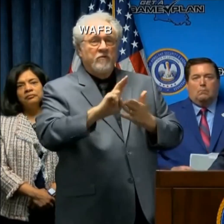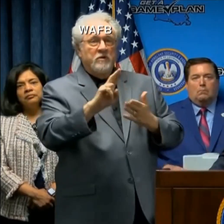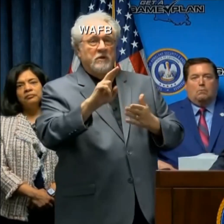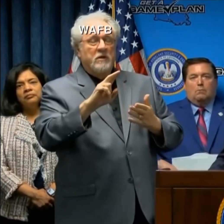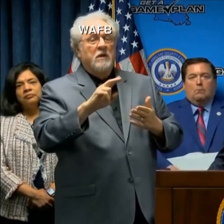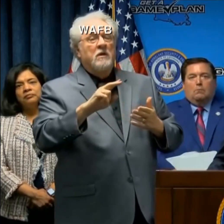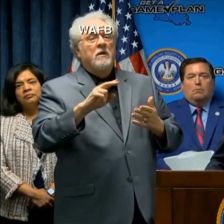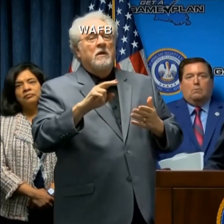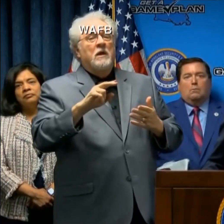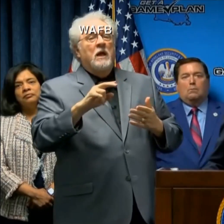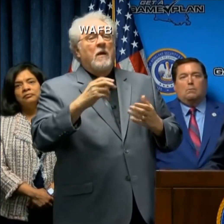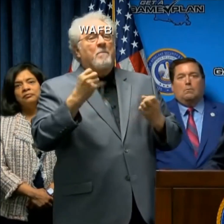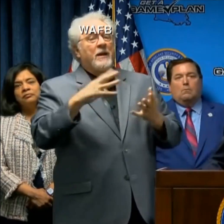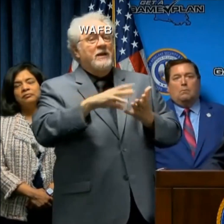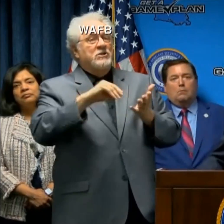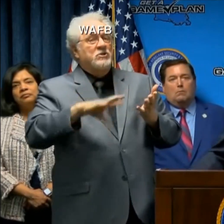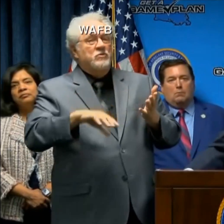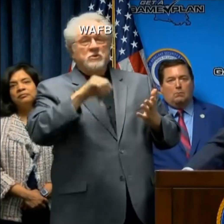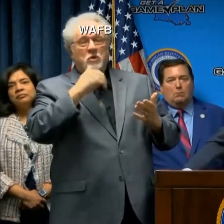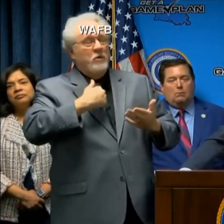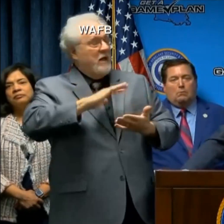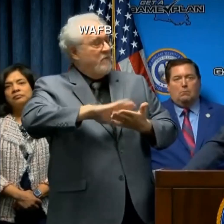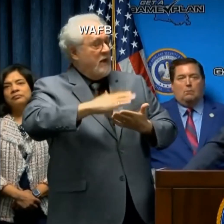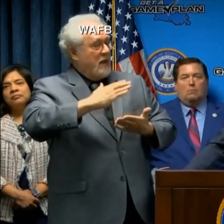have been telling us that they maybe don't have laptops to do the homework or